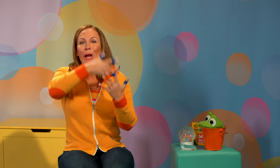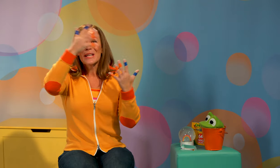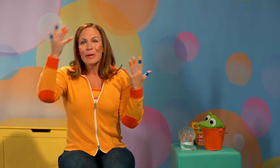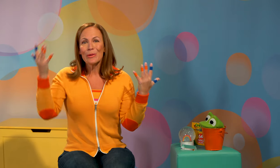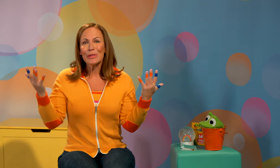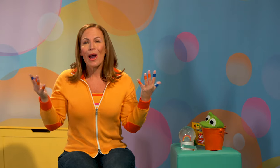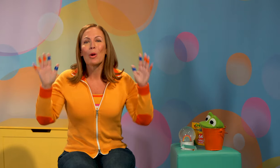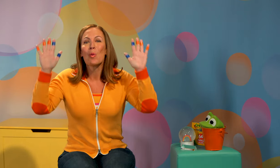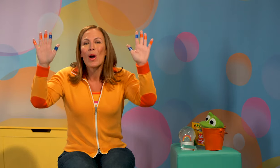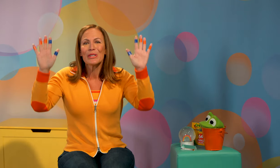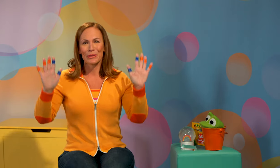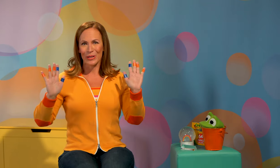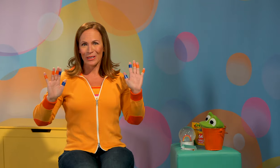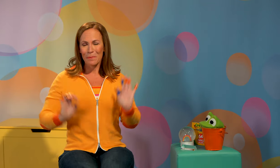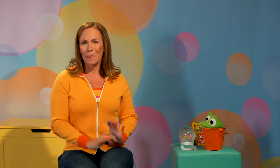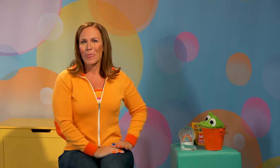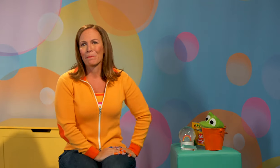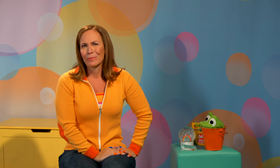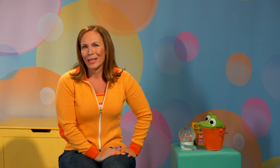Rainbows are wonderful!